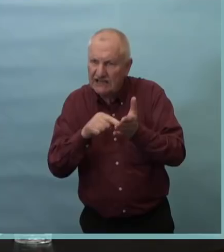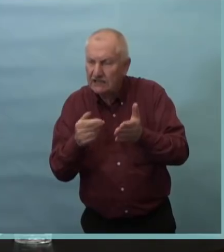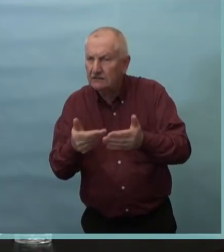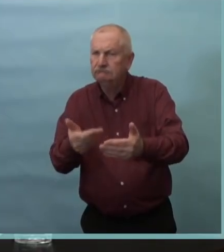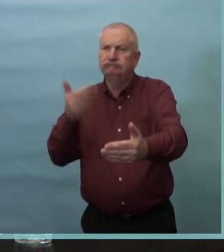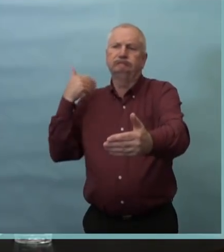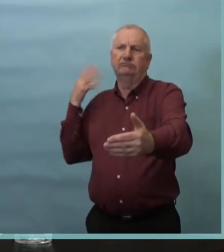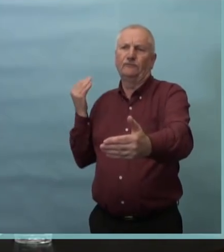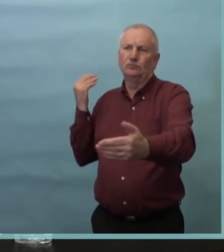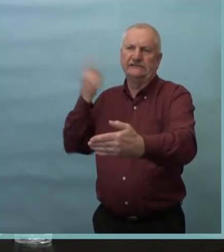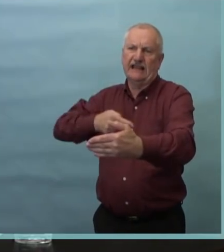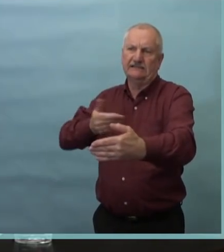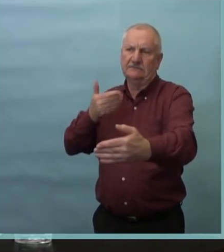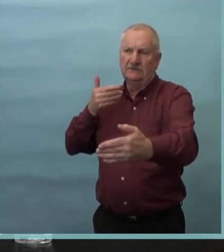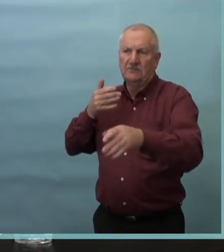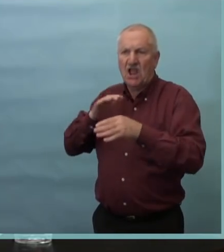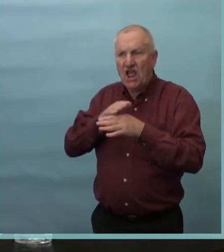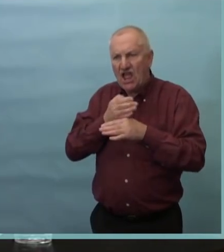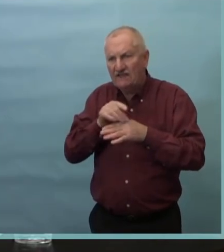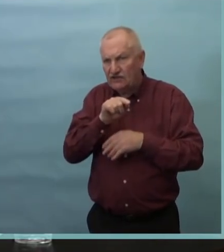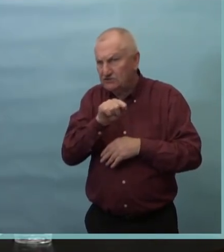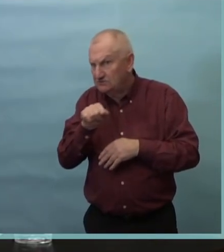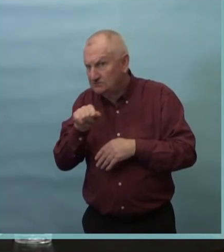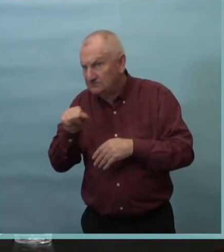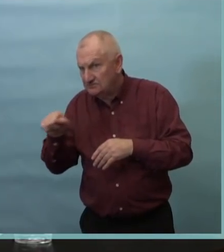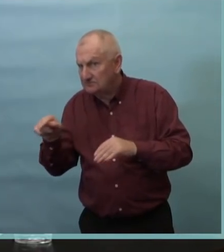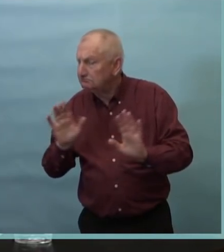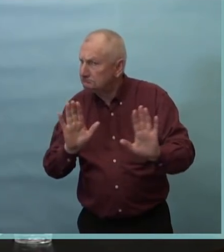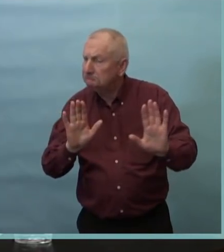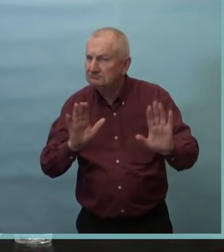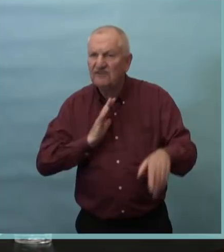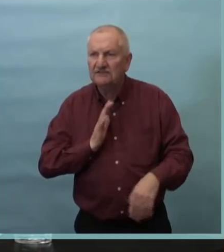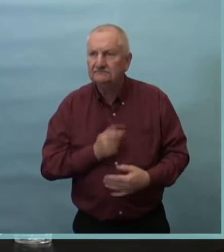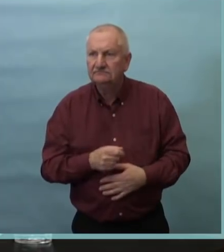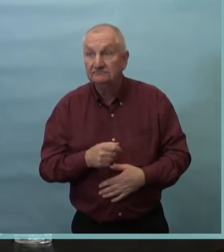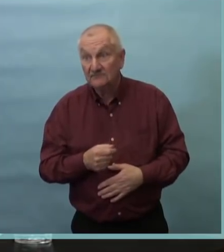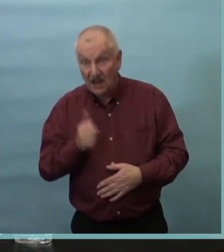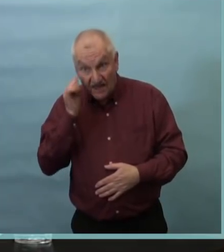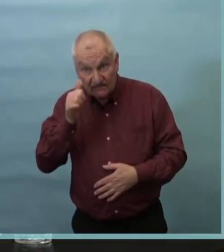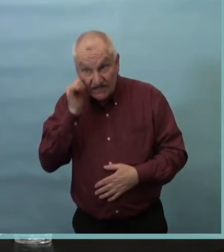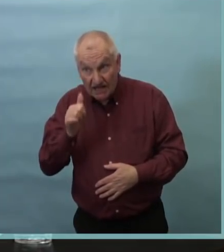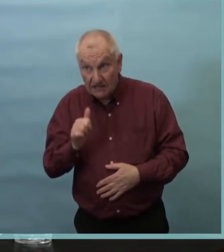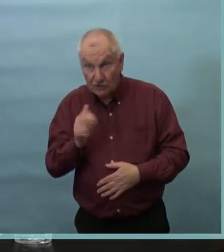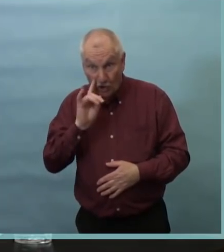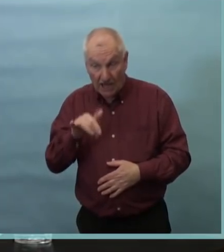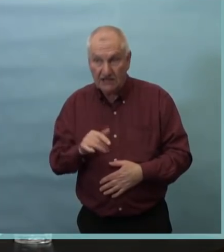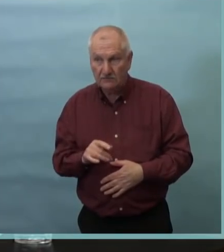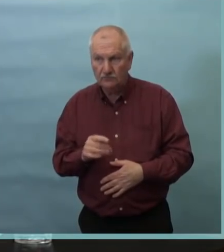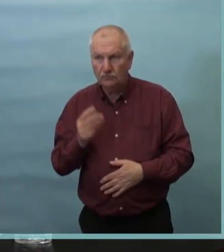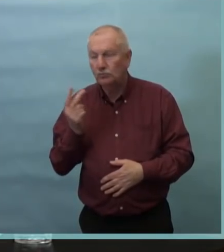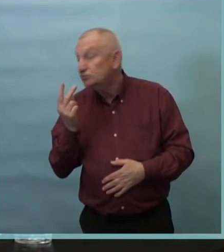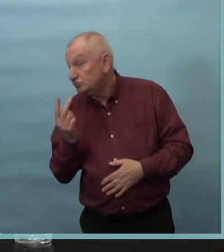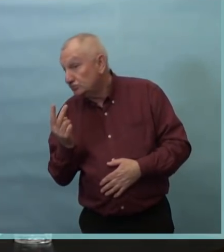day with that the active cases the recovered cases tend not to get reported